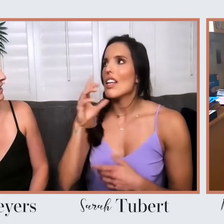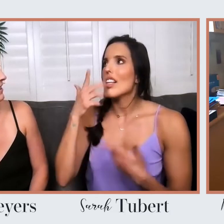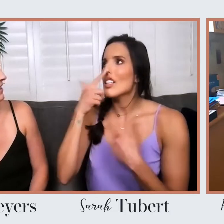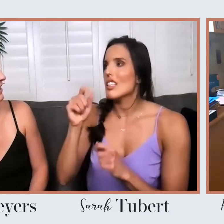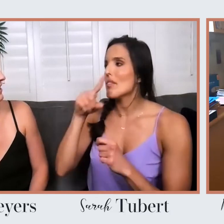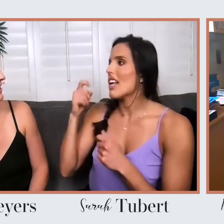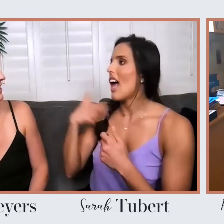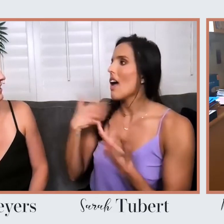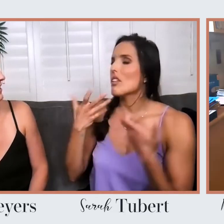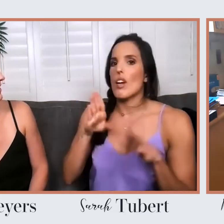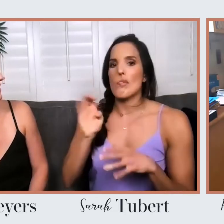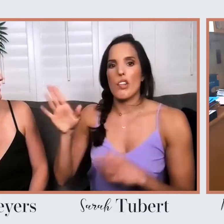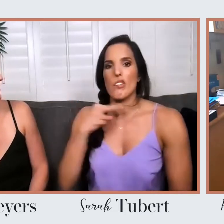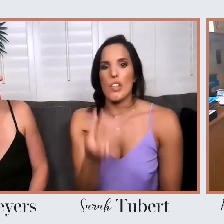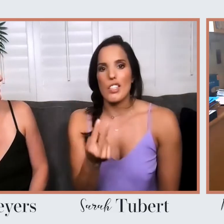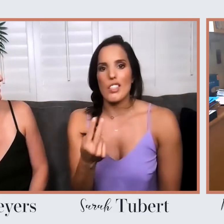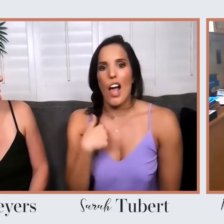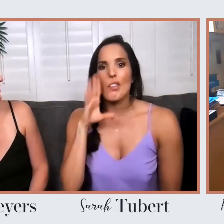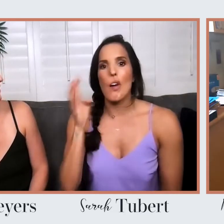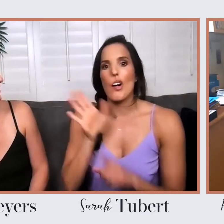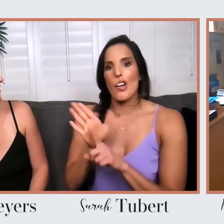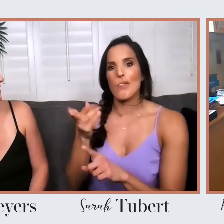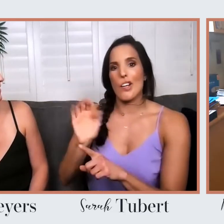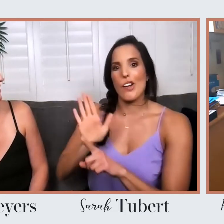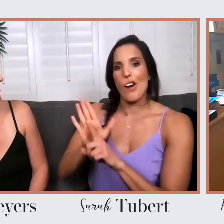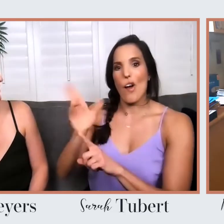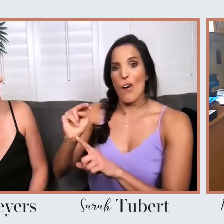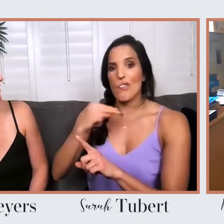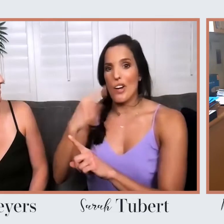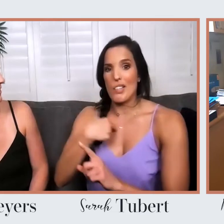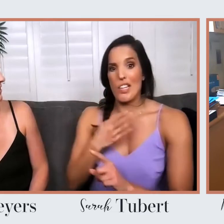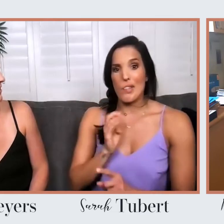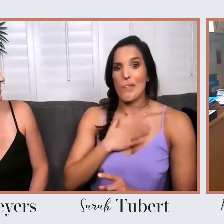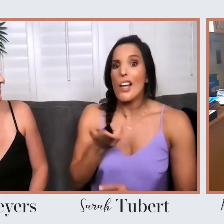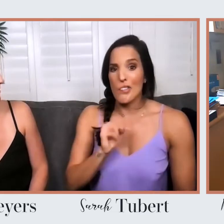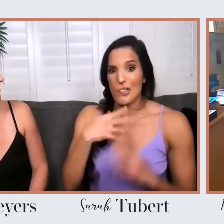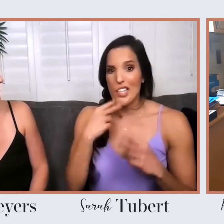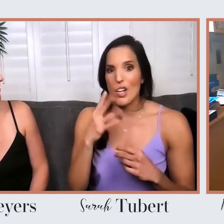it's interesting because I wouldn't want to be her voice. I would want her to be her own voice and me to be my own voice.